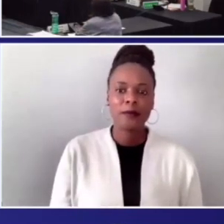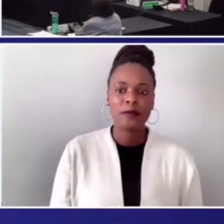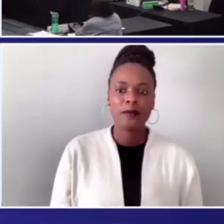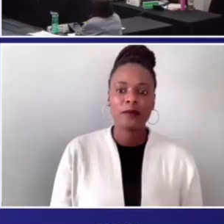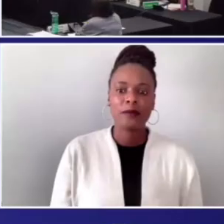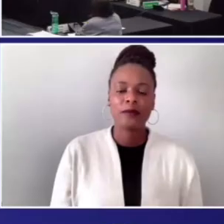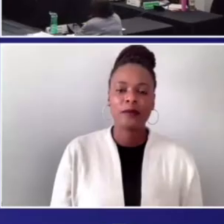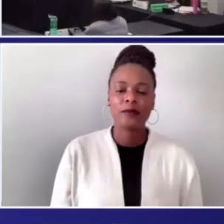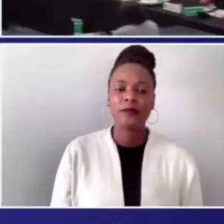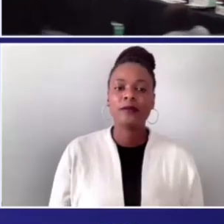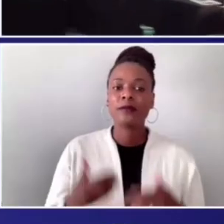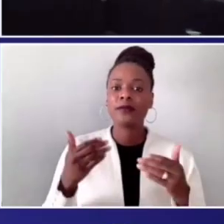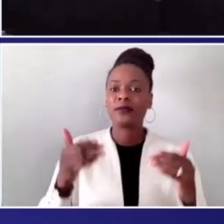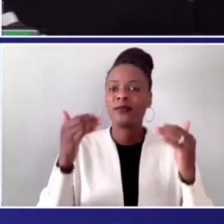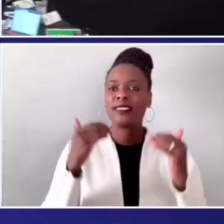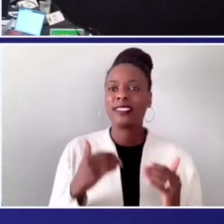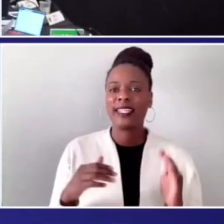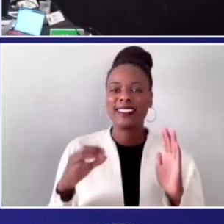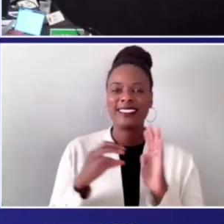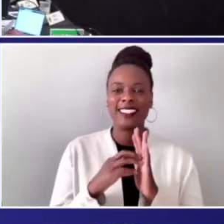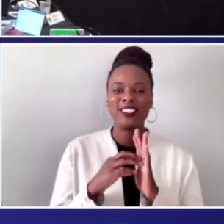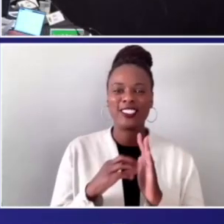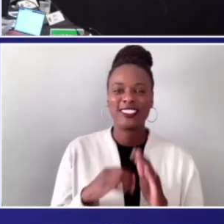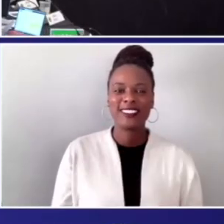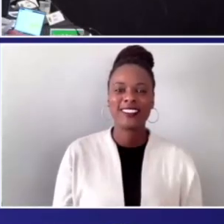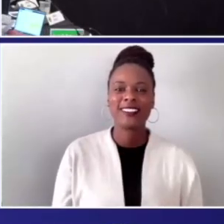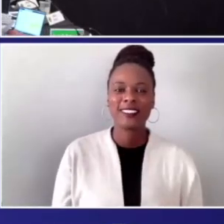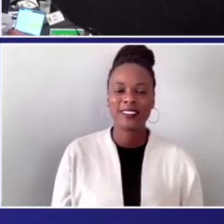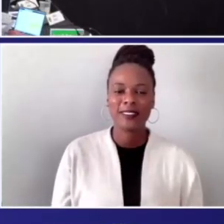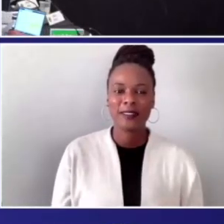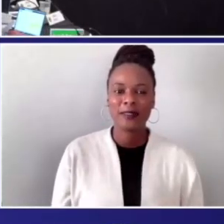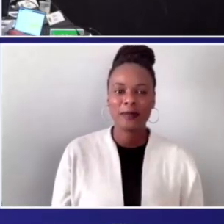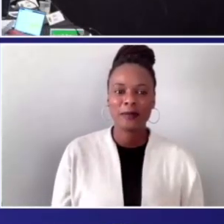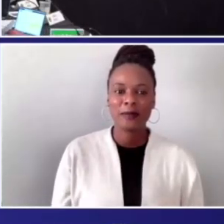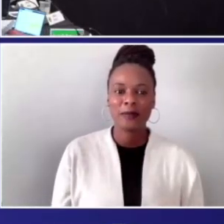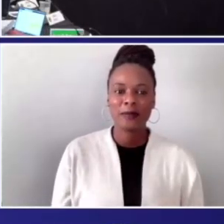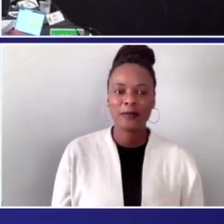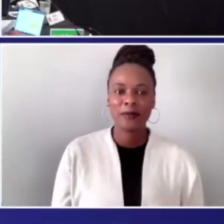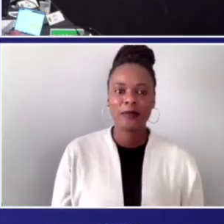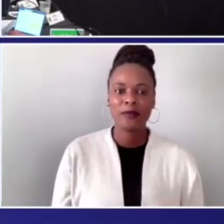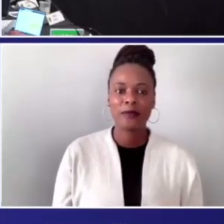Let's get to the next section first, right? Alright. Under paragraph (e)(1),